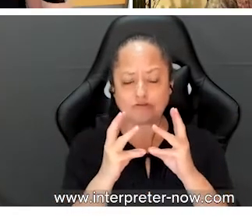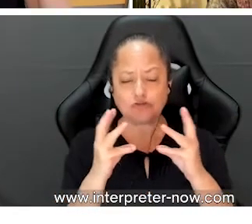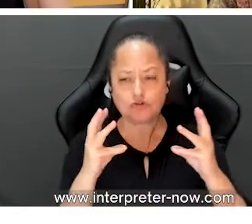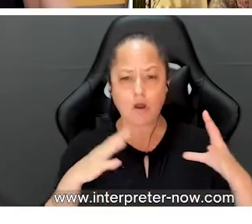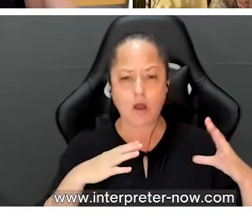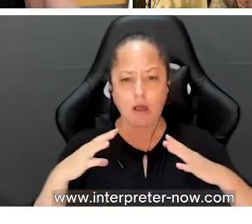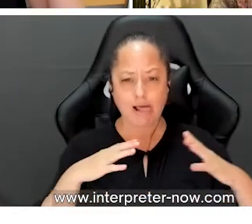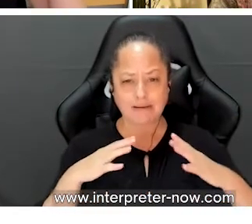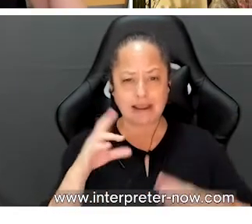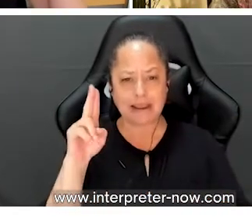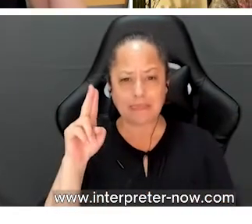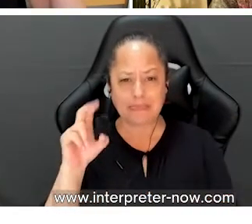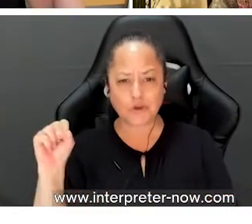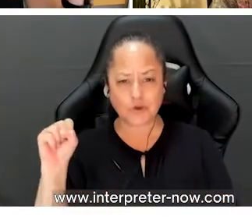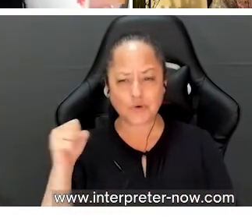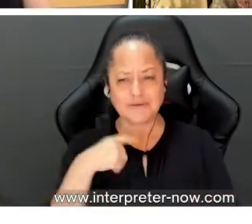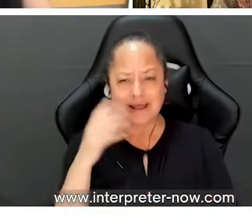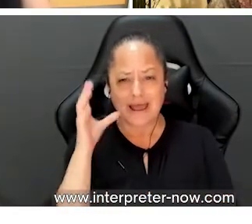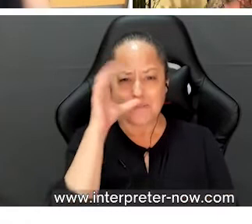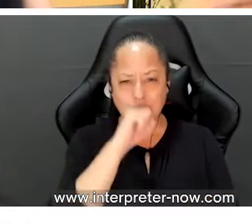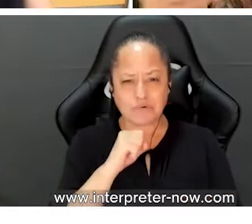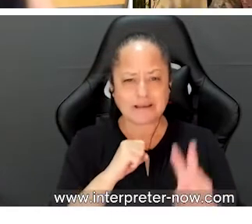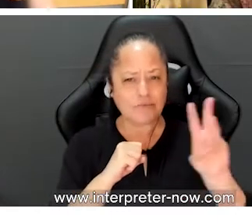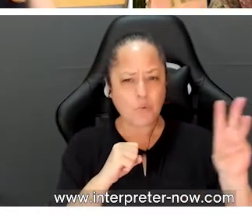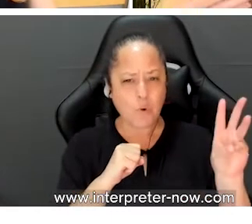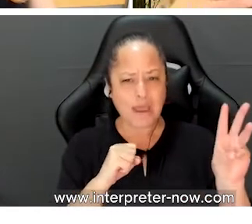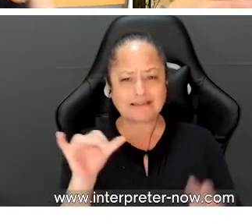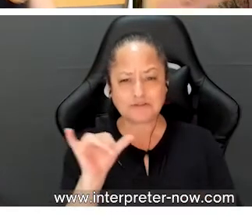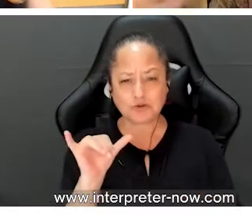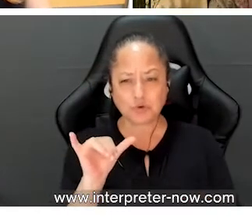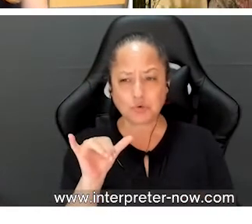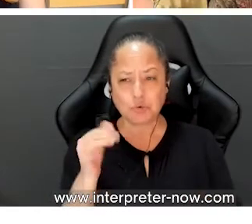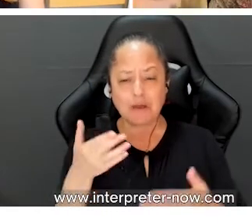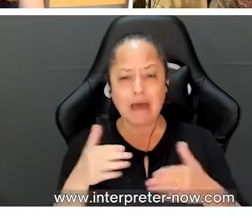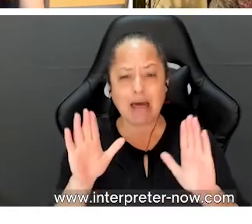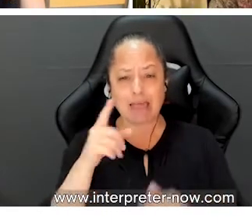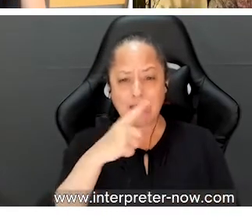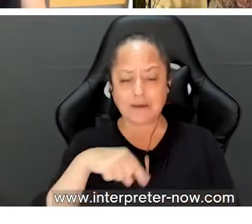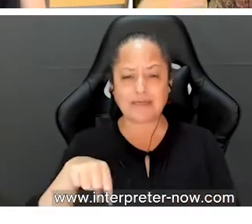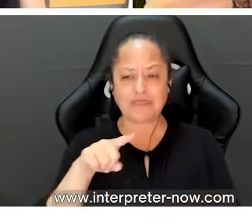as well, allowing them to opt out without it being like, "Oh, you're not a team player."